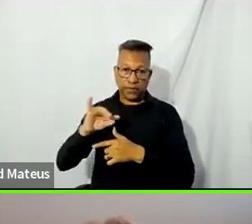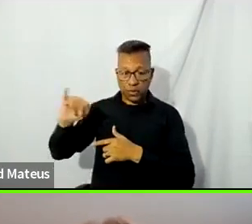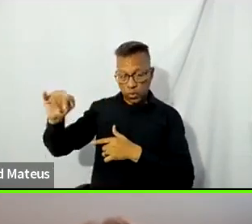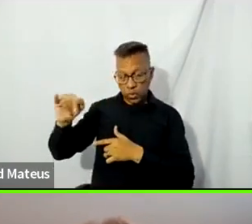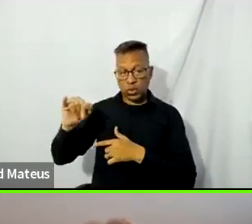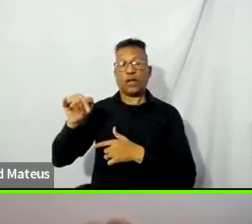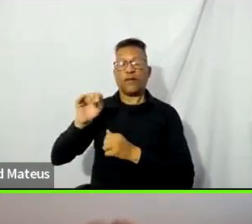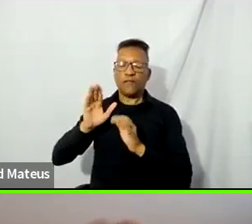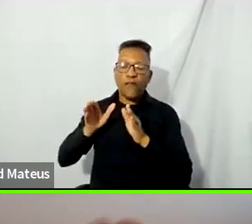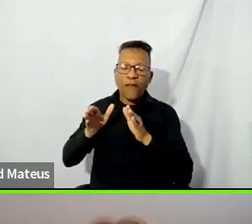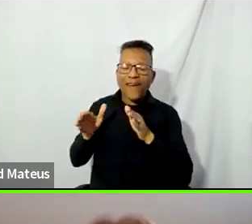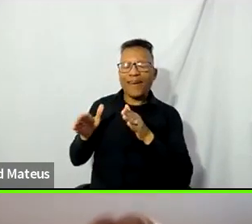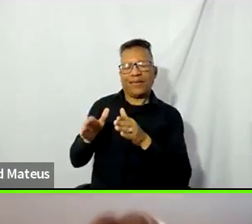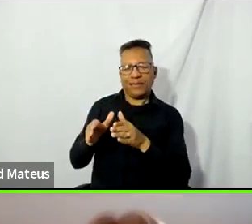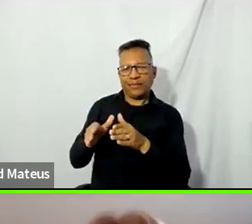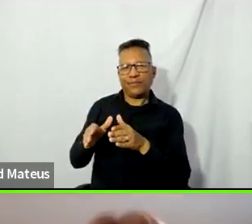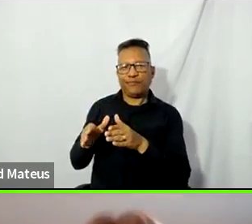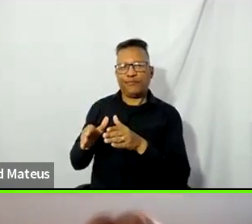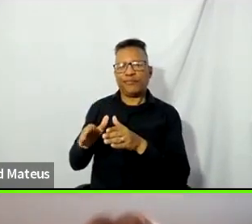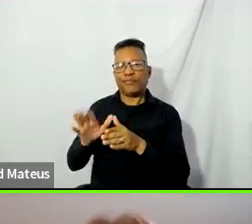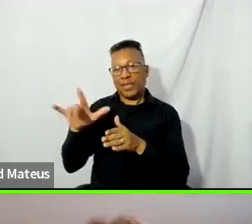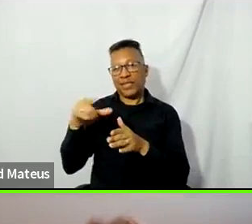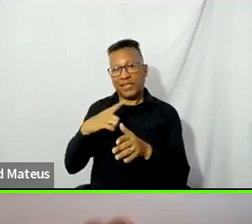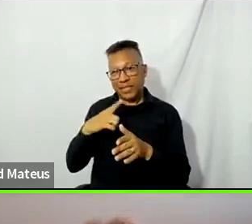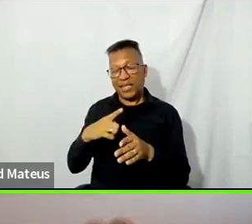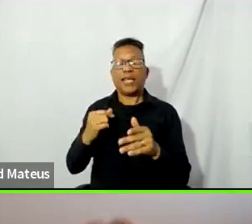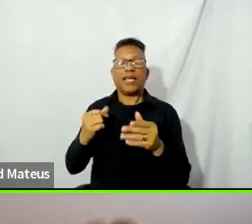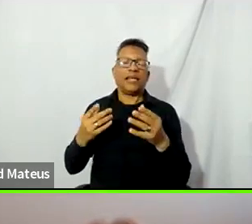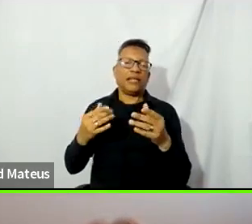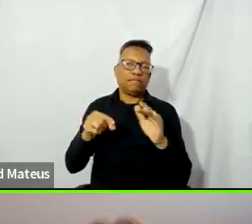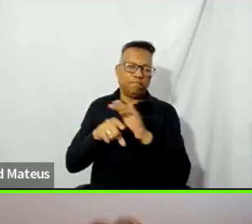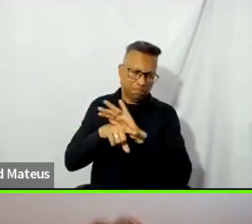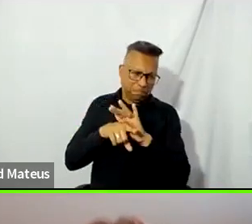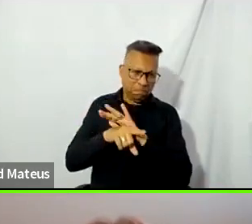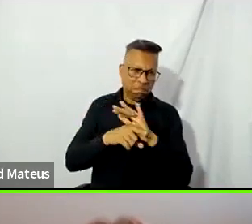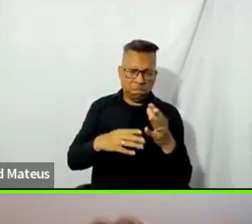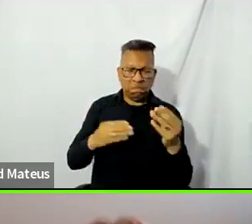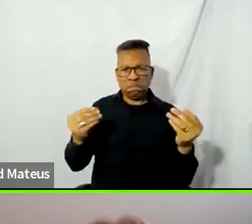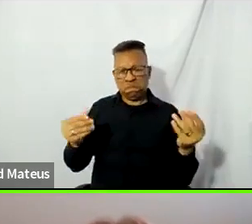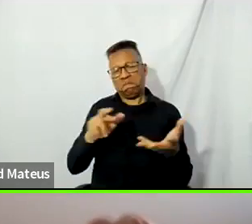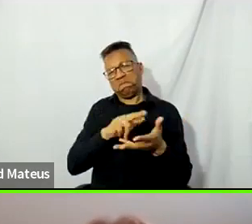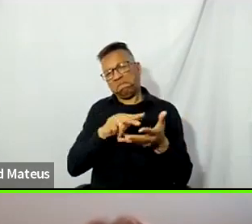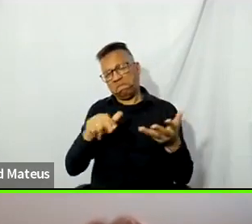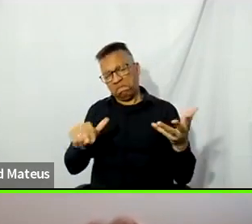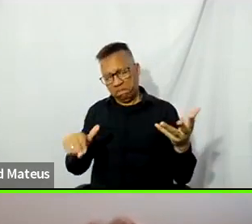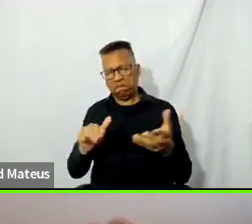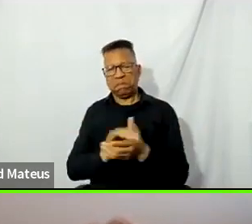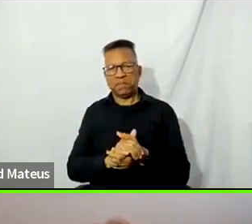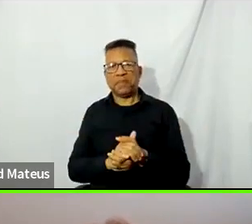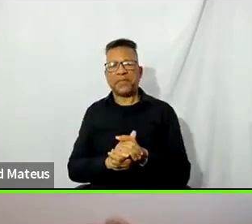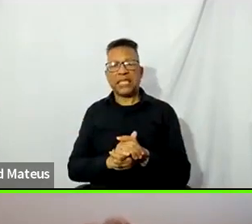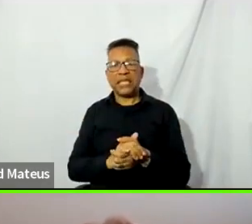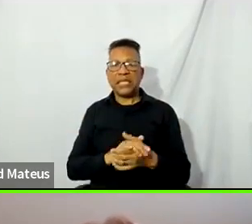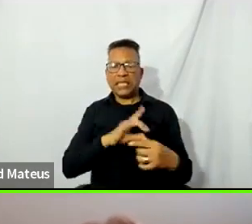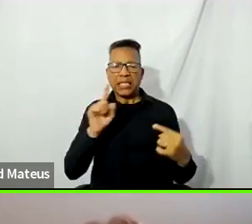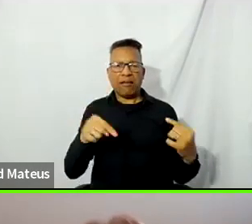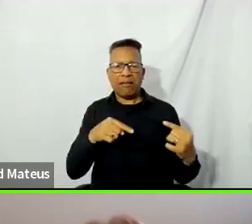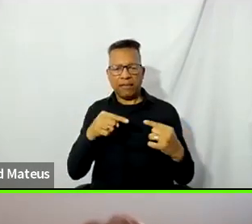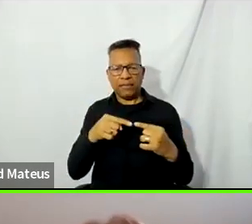and and there are many and there are many things in that research which h, however have a have have a have a also known as ce with on a synergy